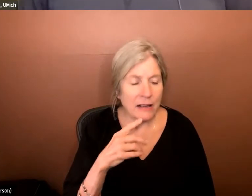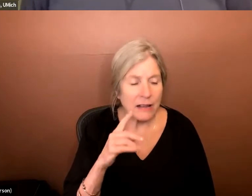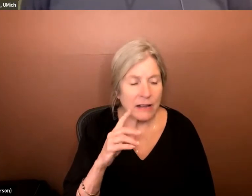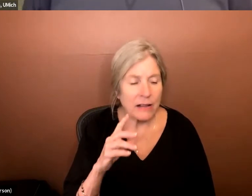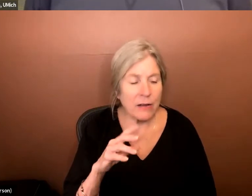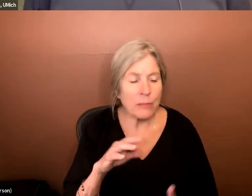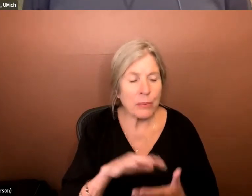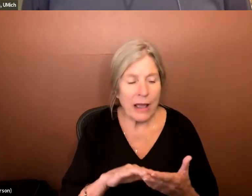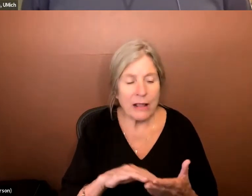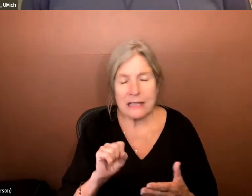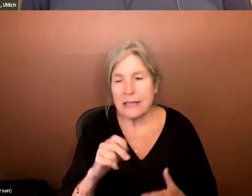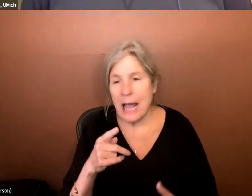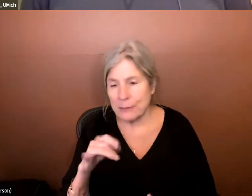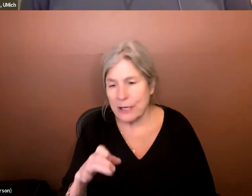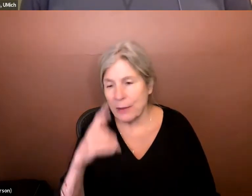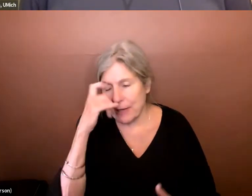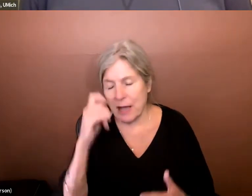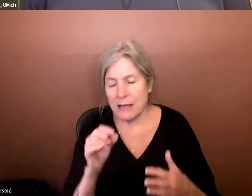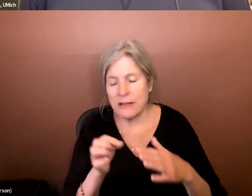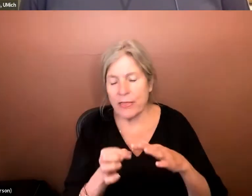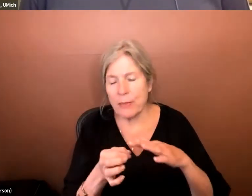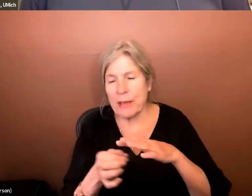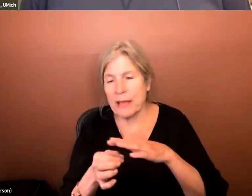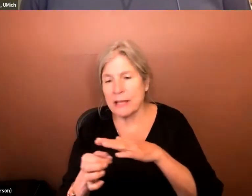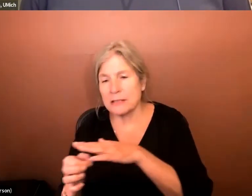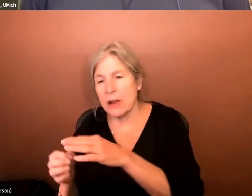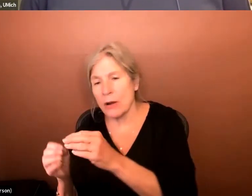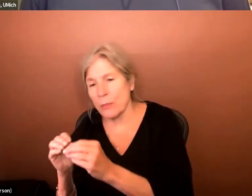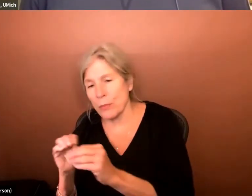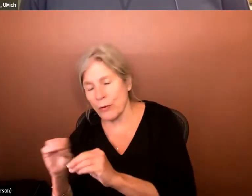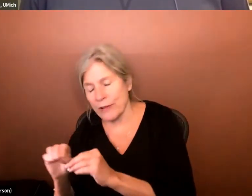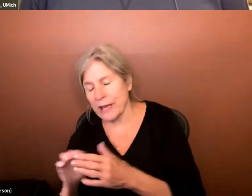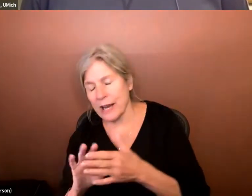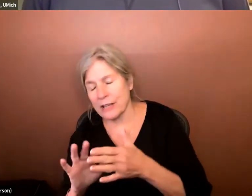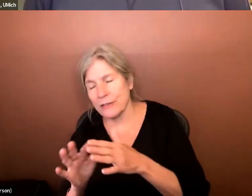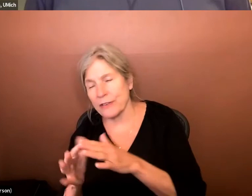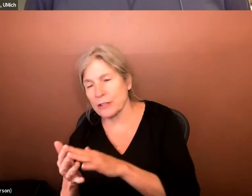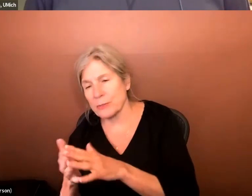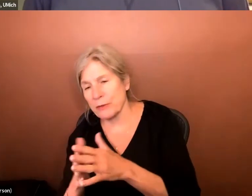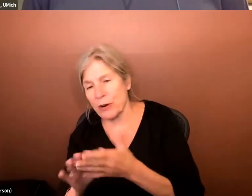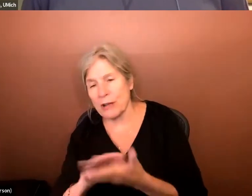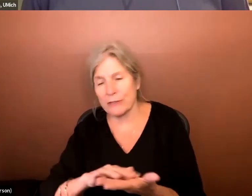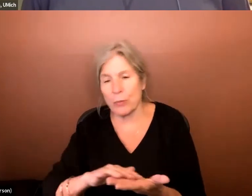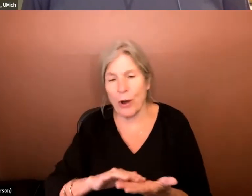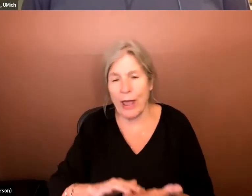moving under your fingers as your fingers move across them. >>>: Awesome. Thank you.